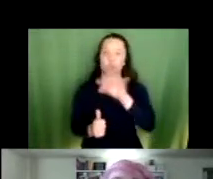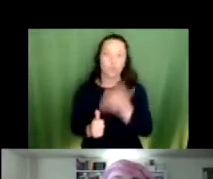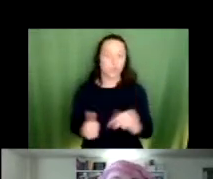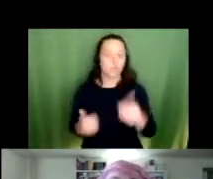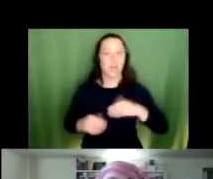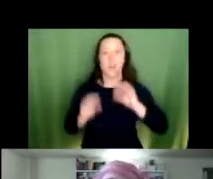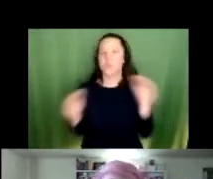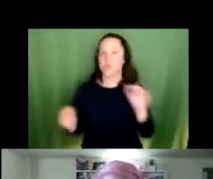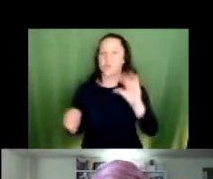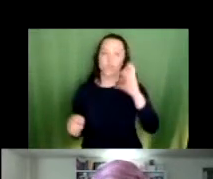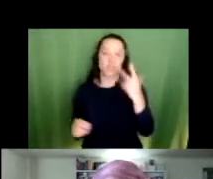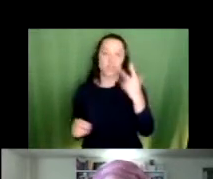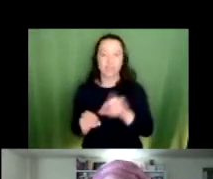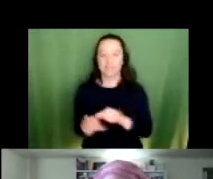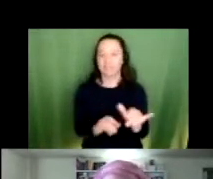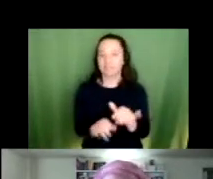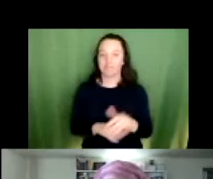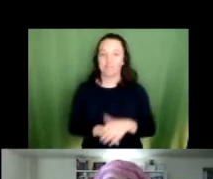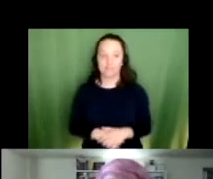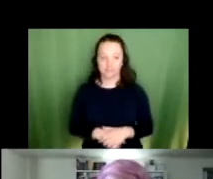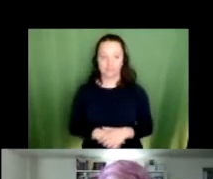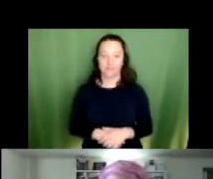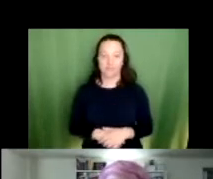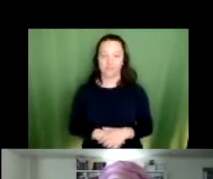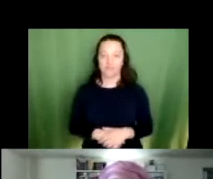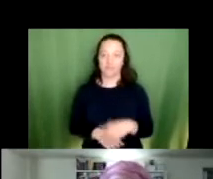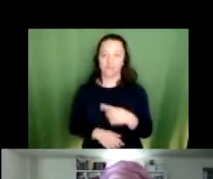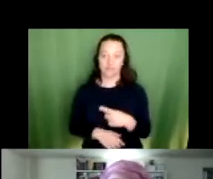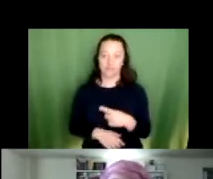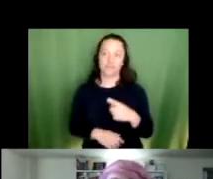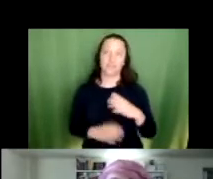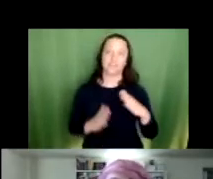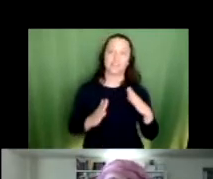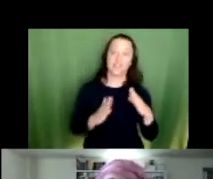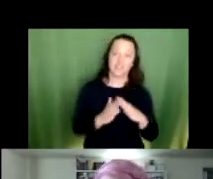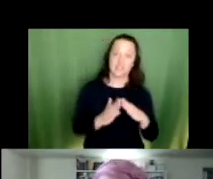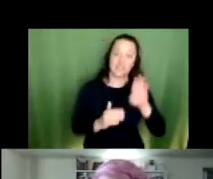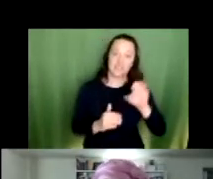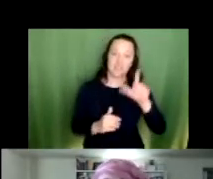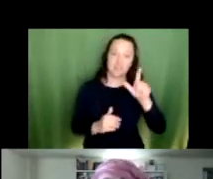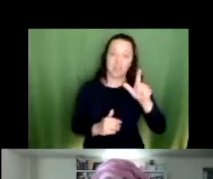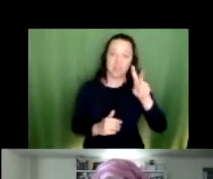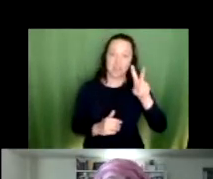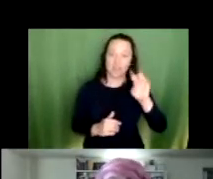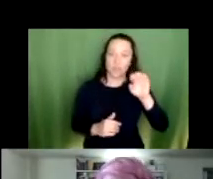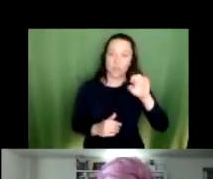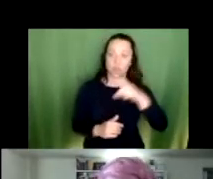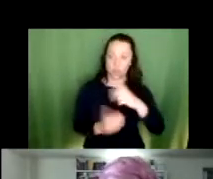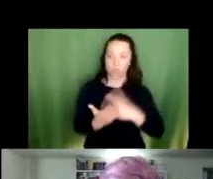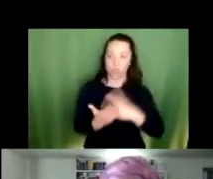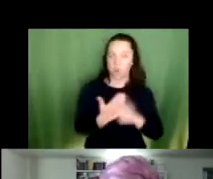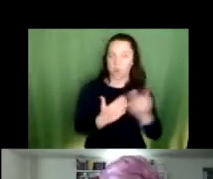City of Bellevue had concerns about the liability of having unmonitored chat in class.